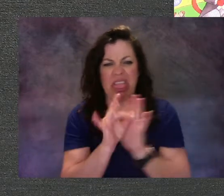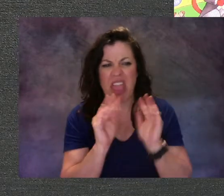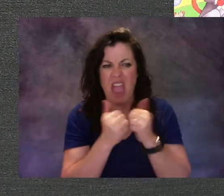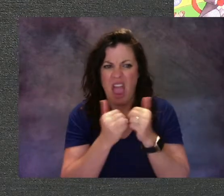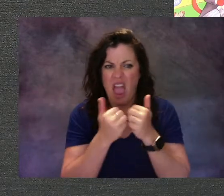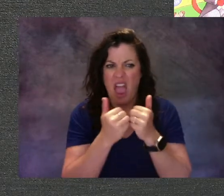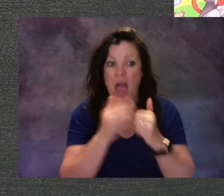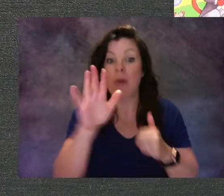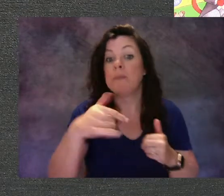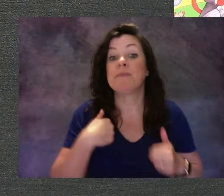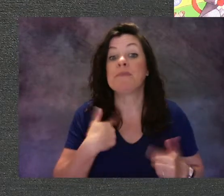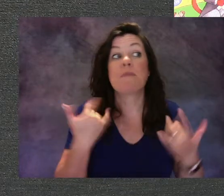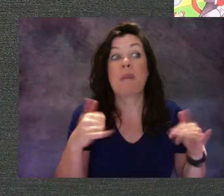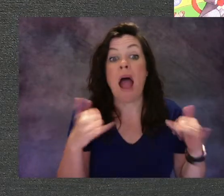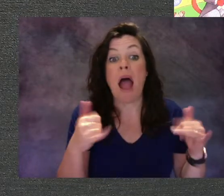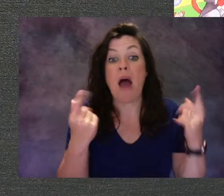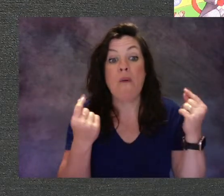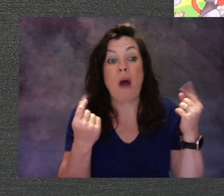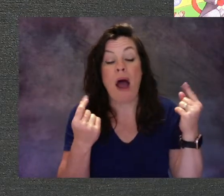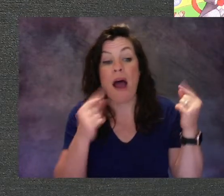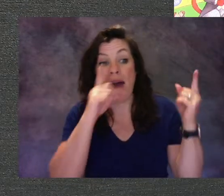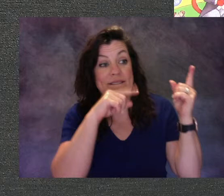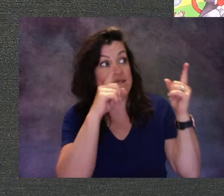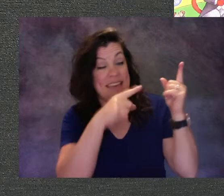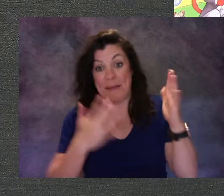I'm gonna pretend! See my hands are clean.